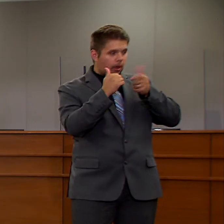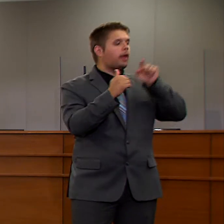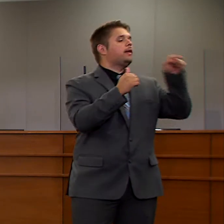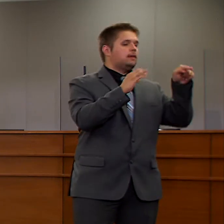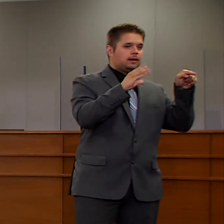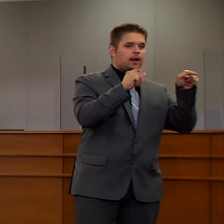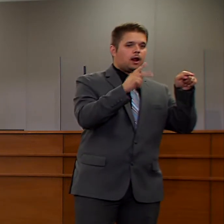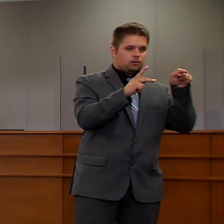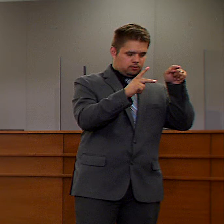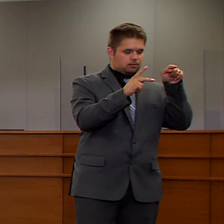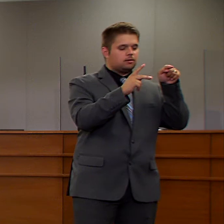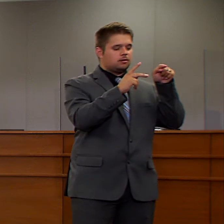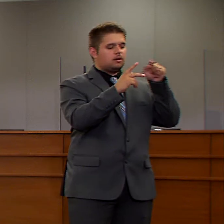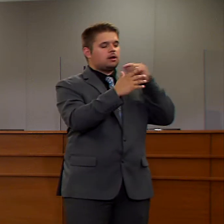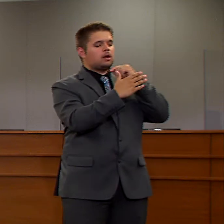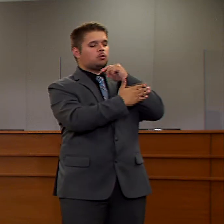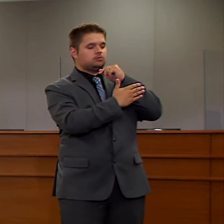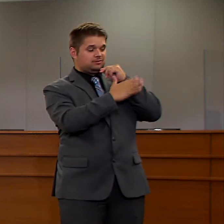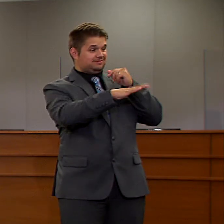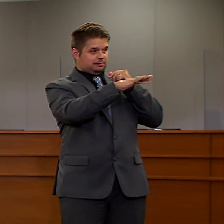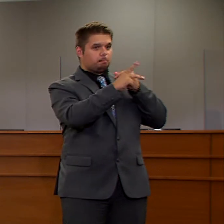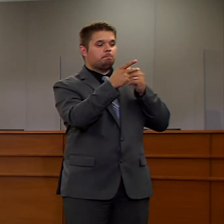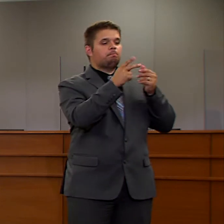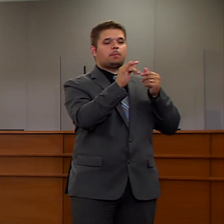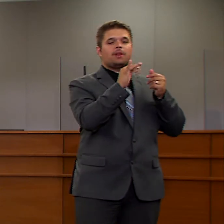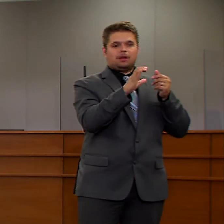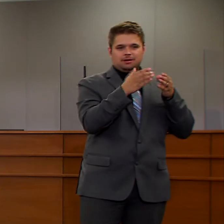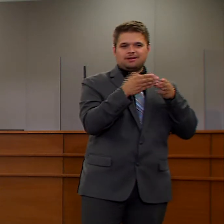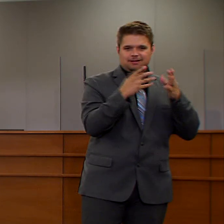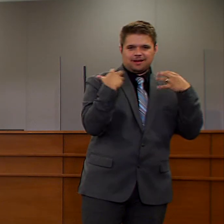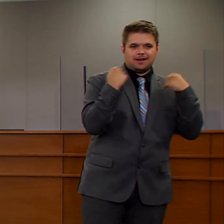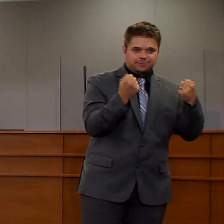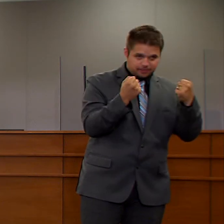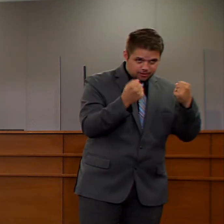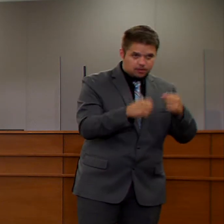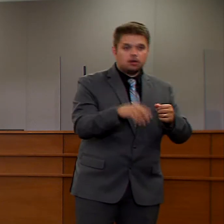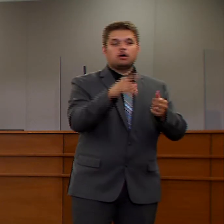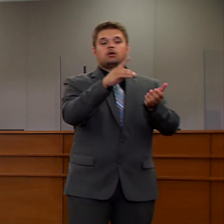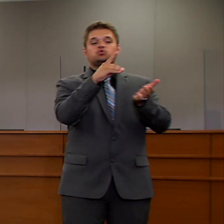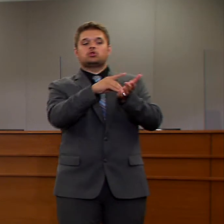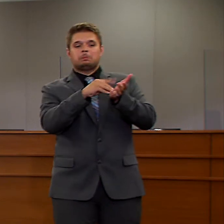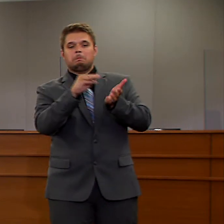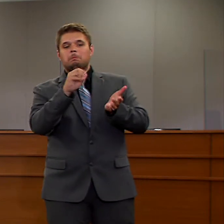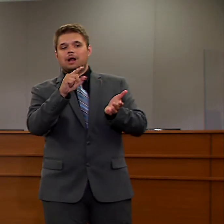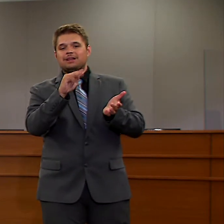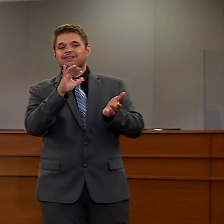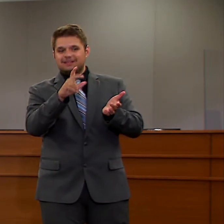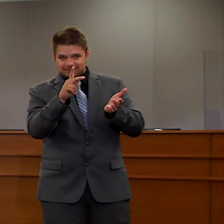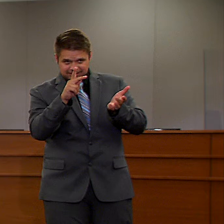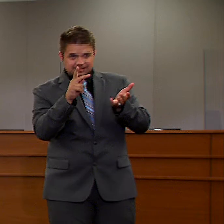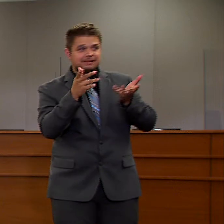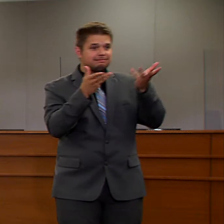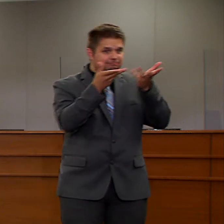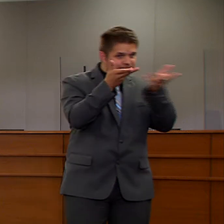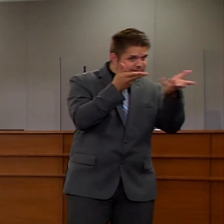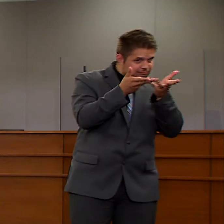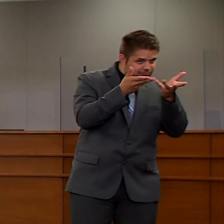Washington State University campuses including those here in Vancouver have announced that they will teach almost all